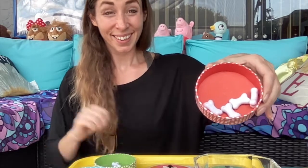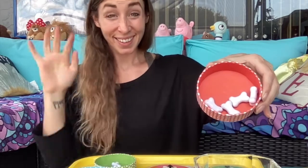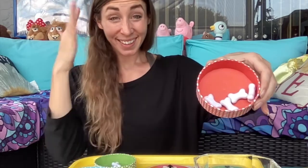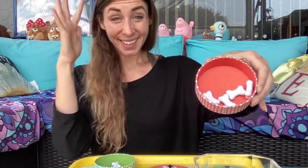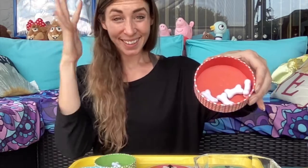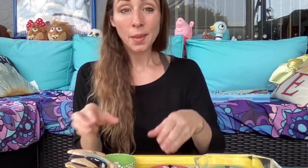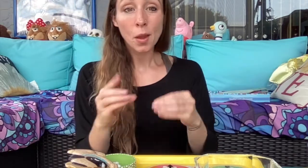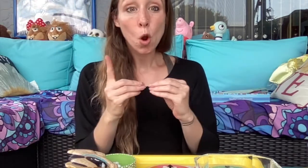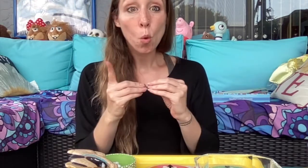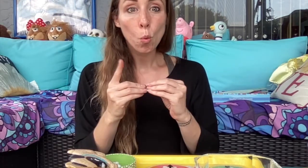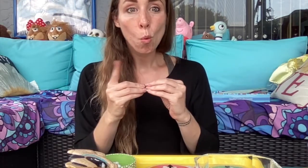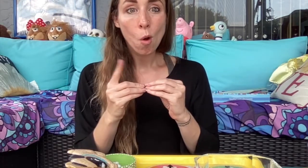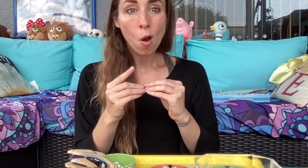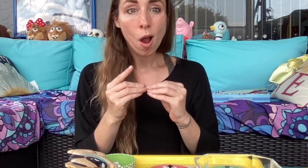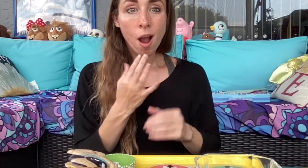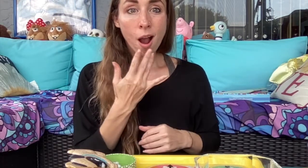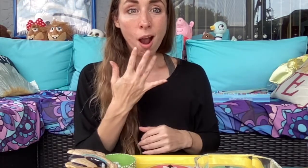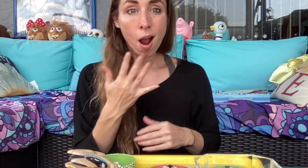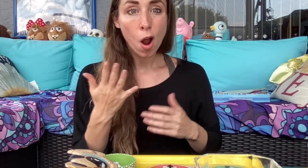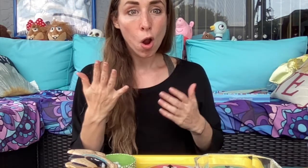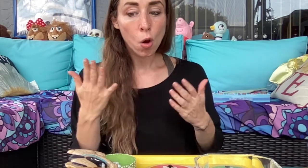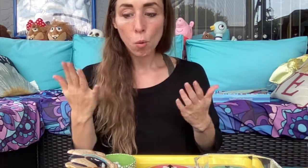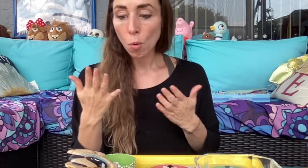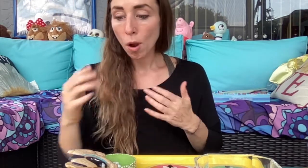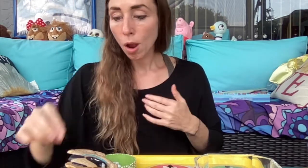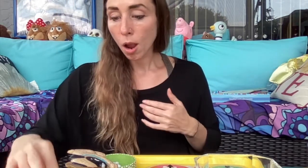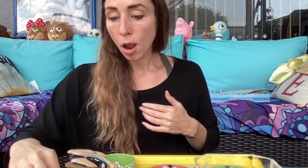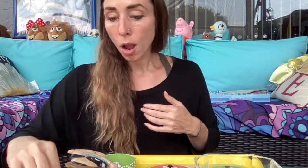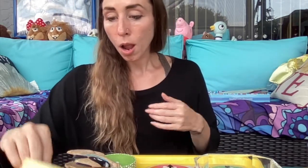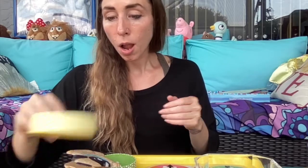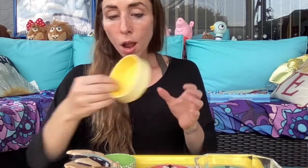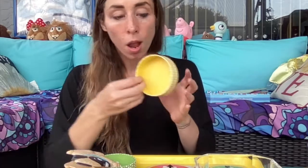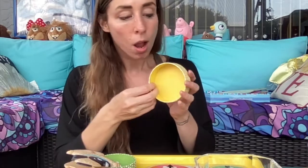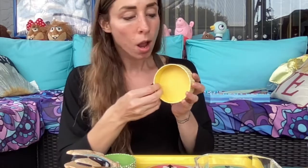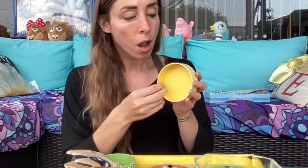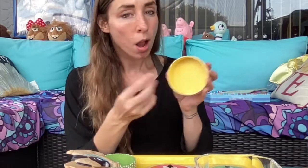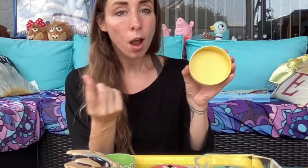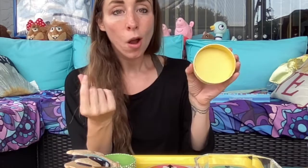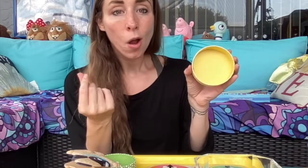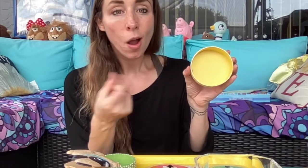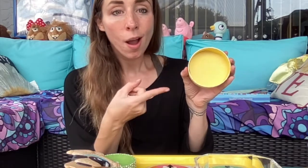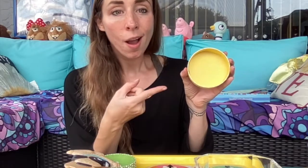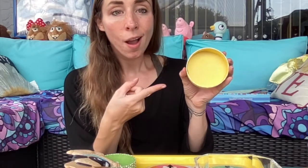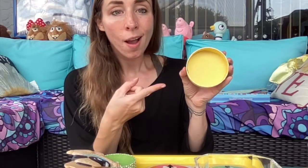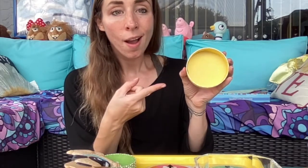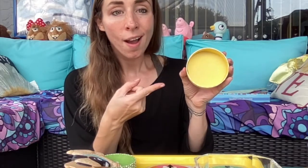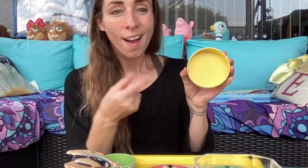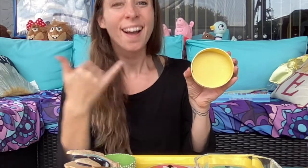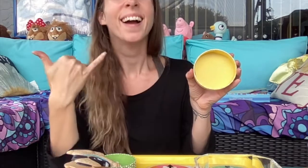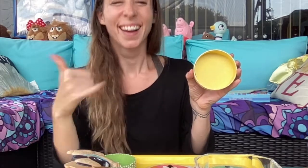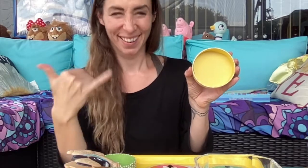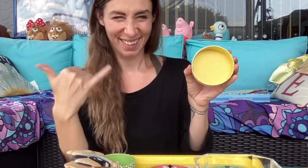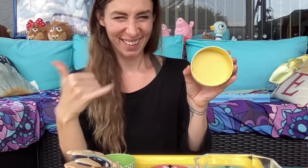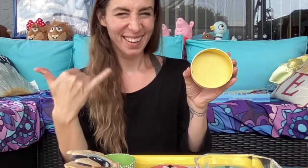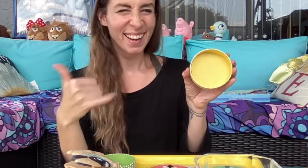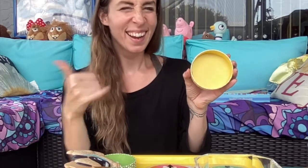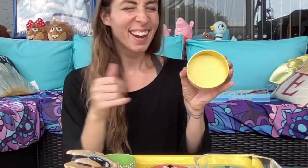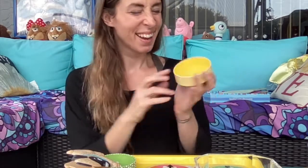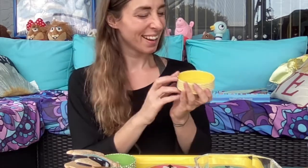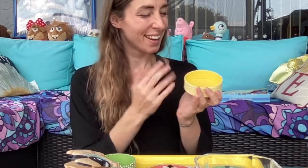one more one more color what is it? It's yellow!